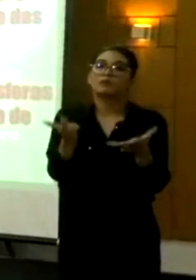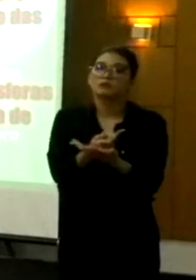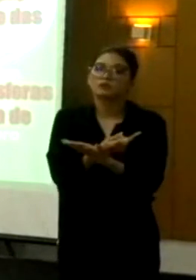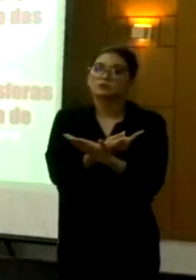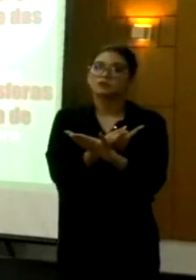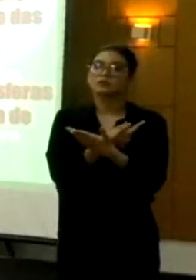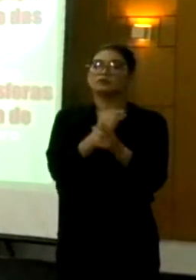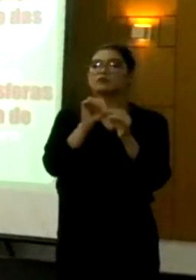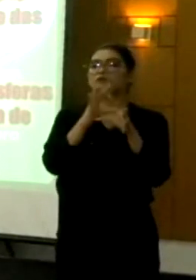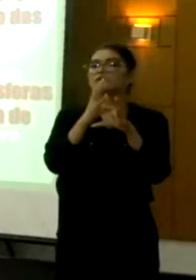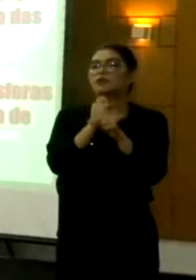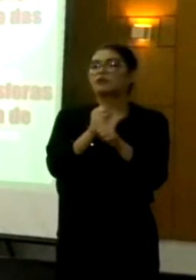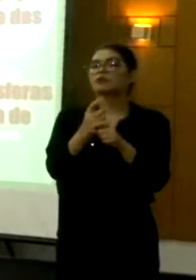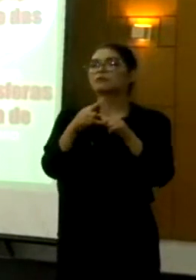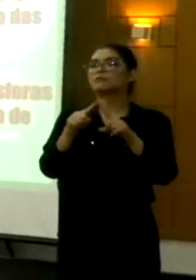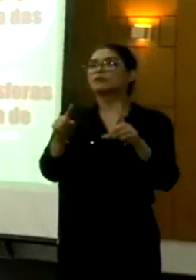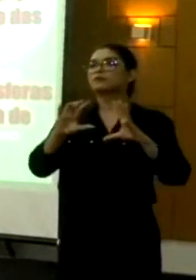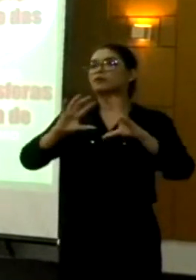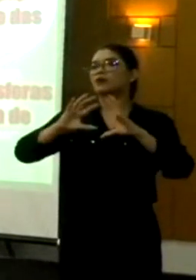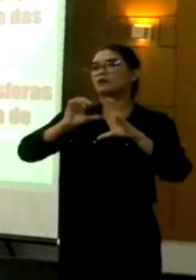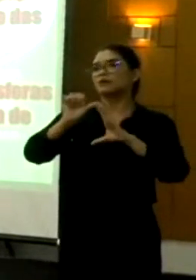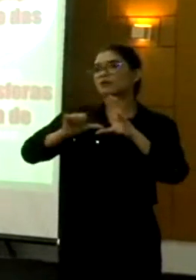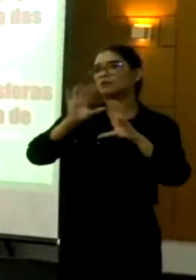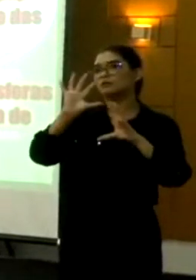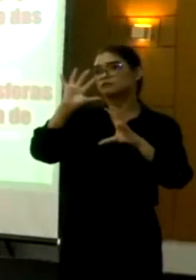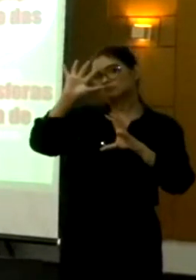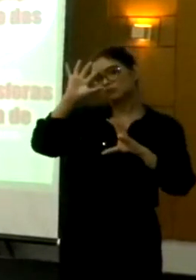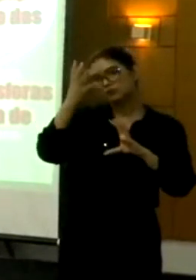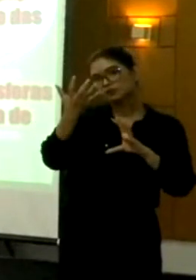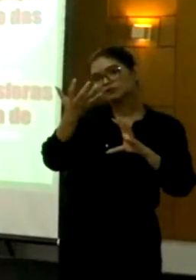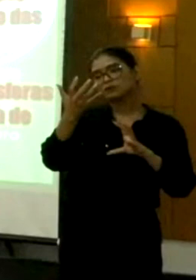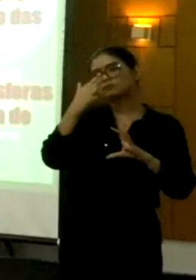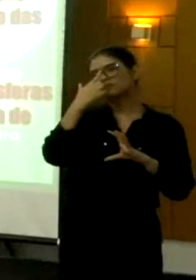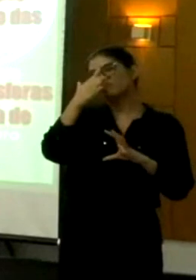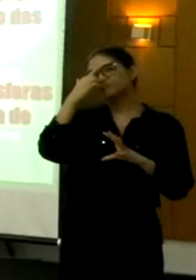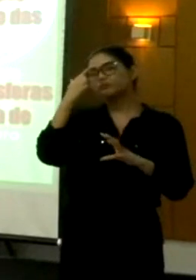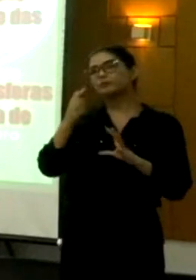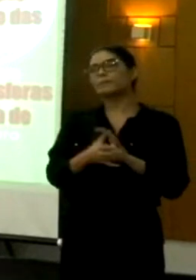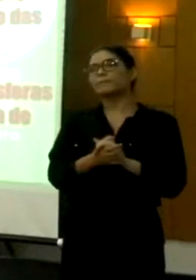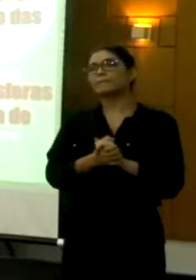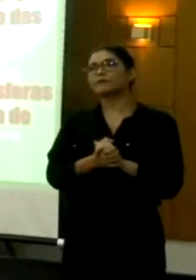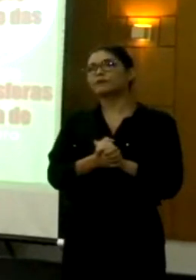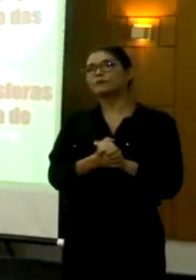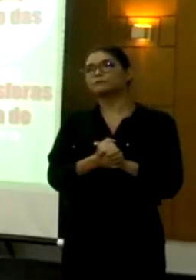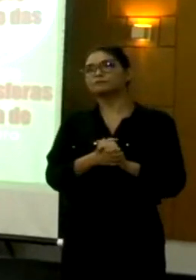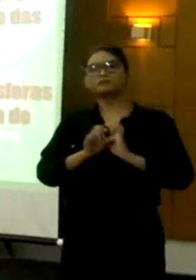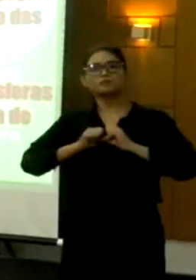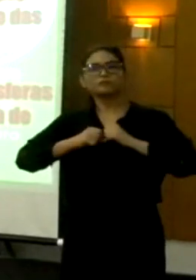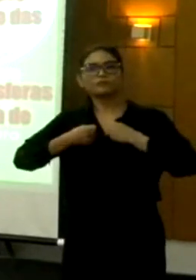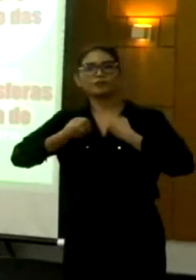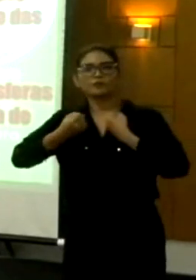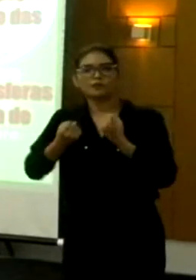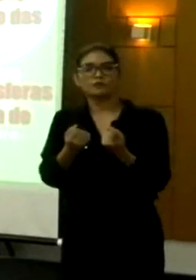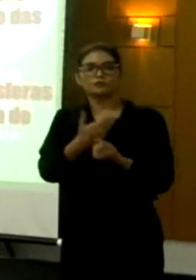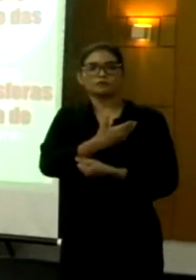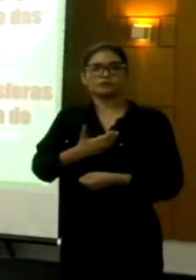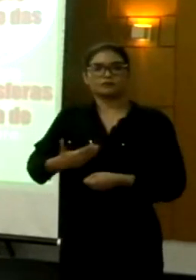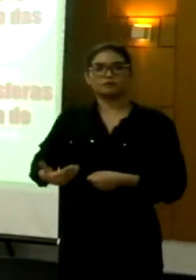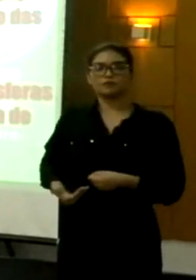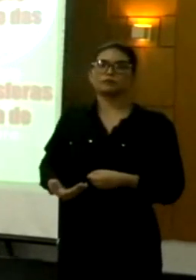and the idea is that this will arrive is that these efforts and the responsibilities of government spheres in planning